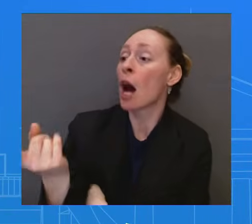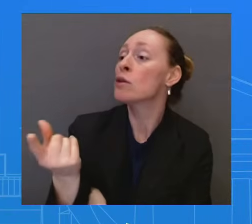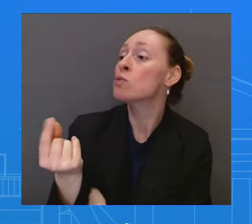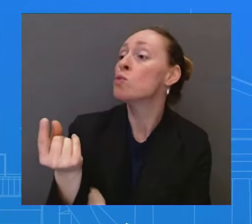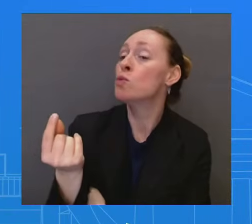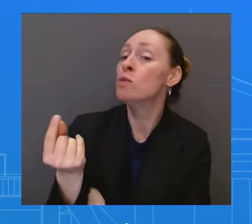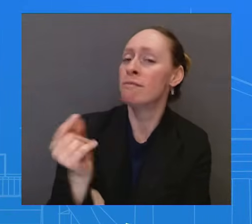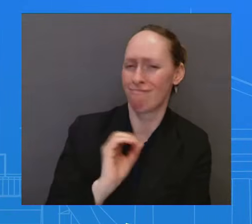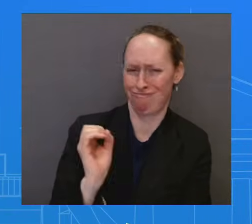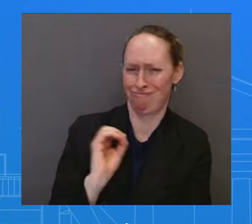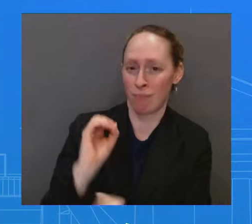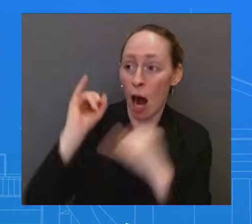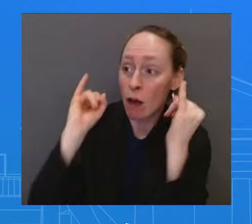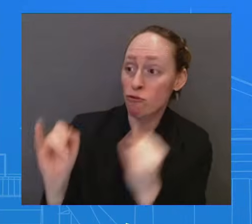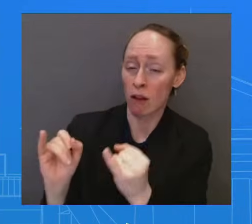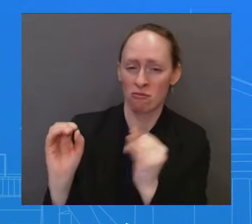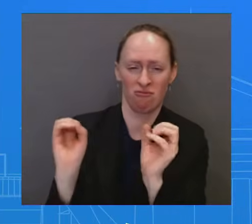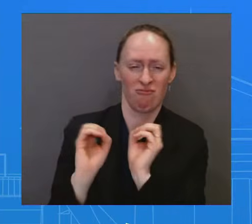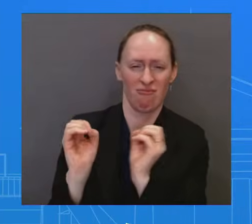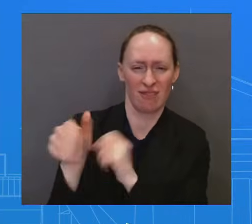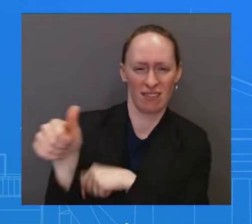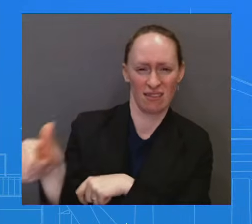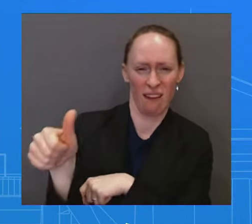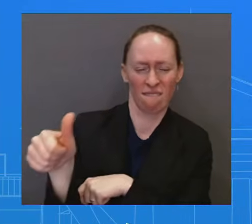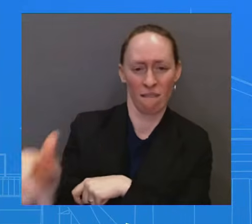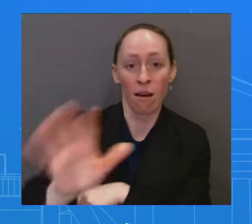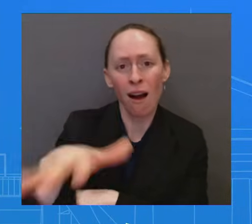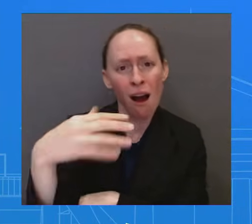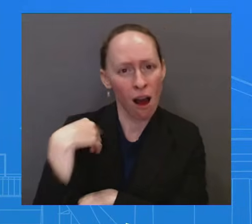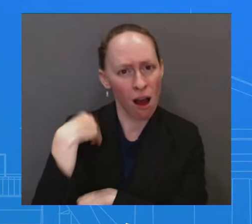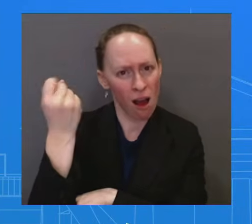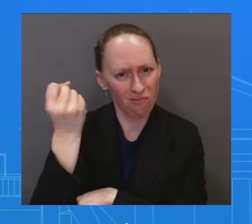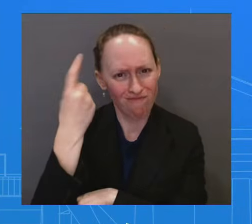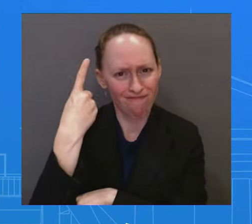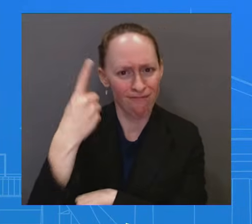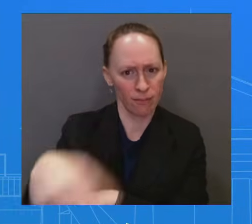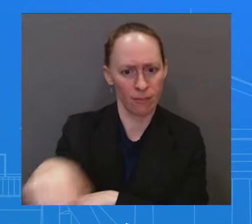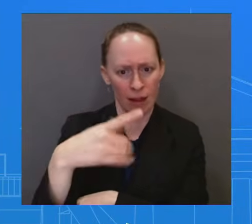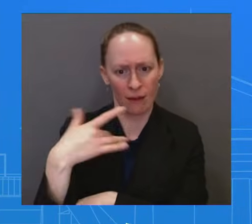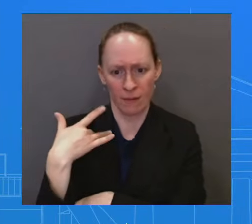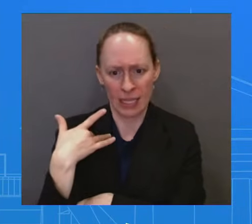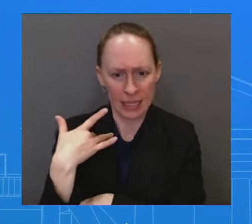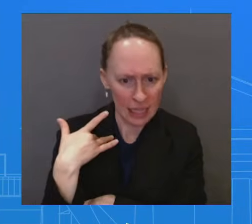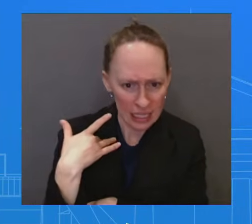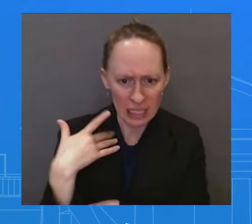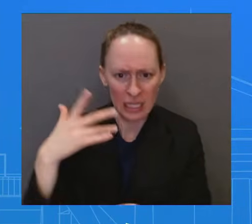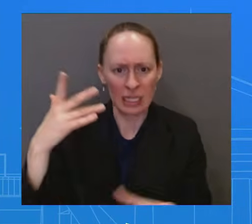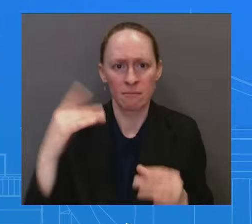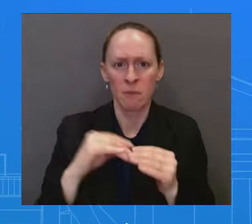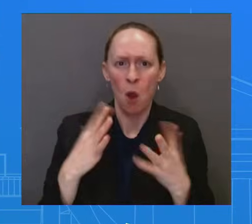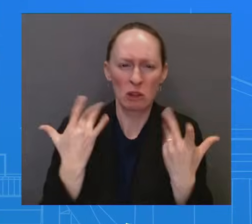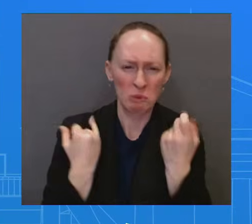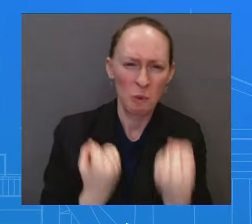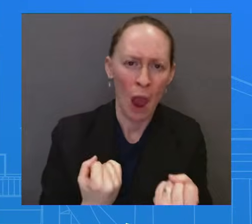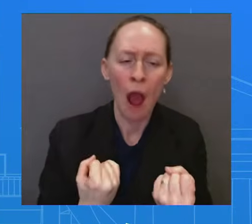And obviously, we don't want them to do it sooner than they think they can do it safely and effectively.